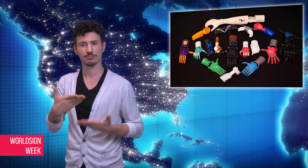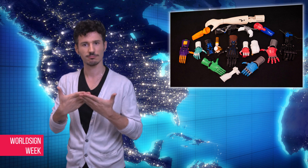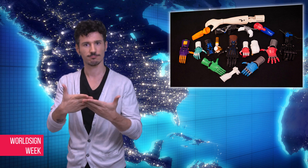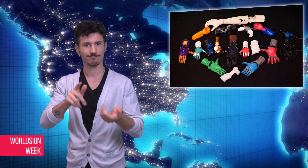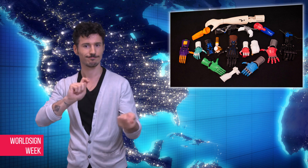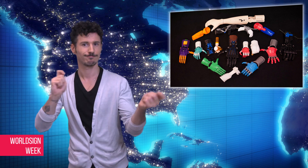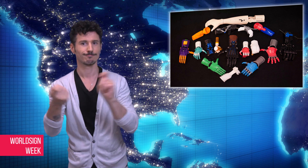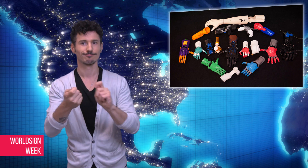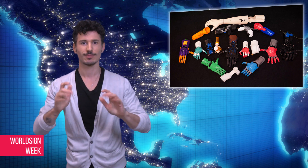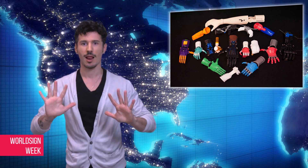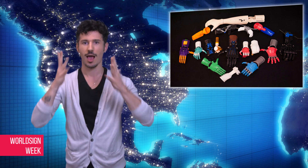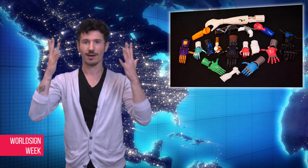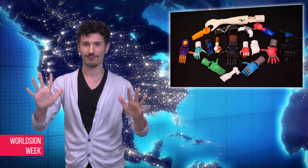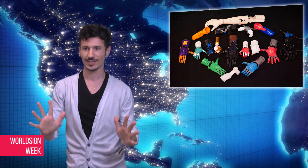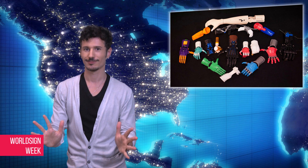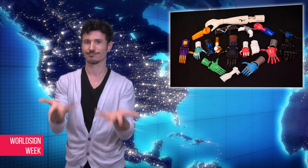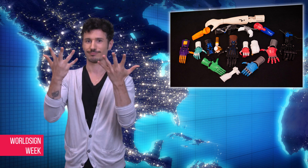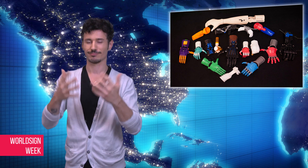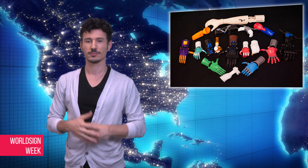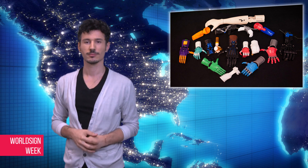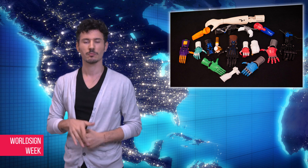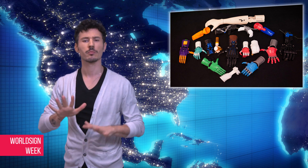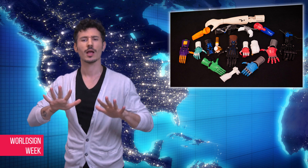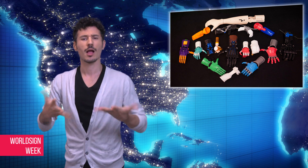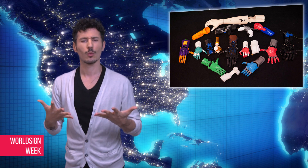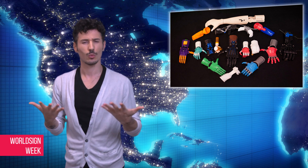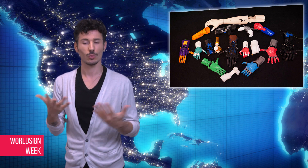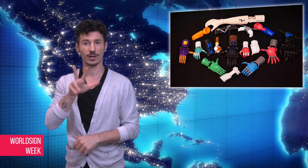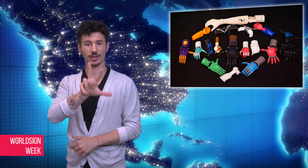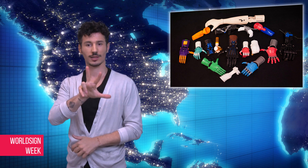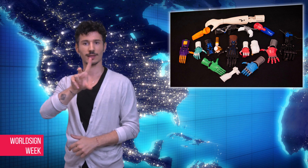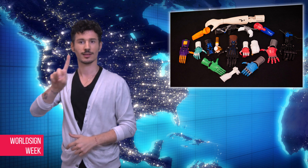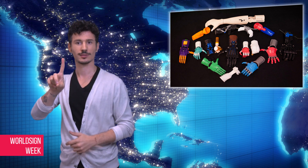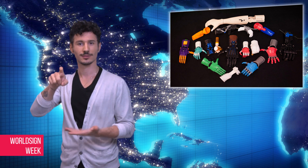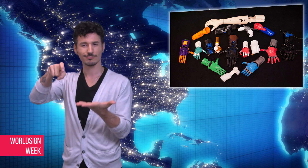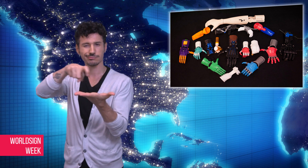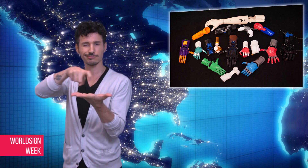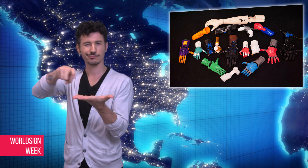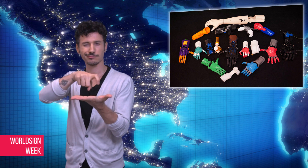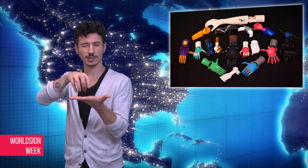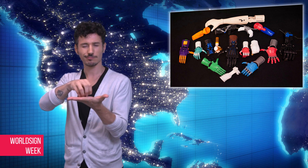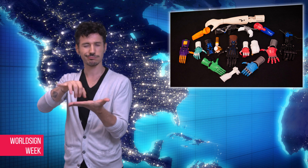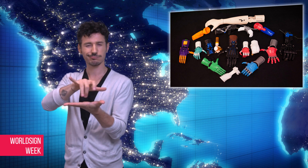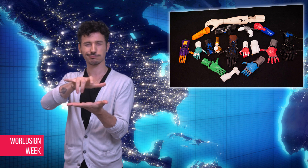They are using 3-D printers to manufacture low-cost